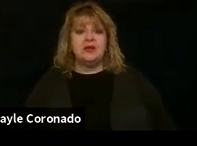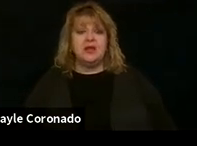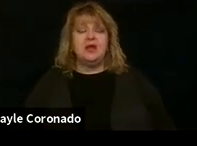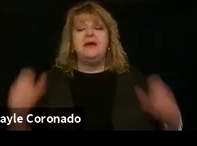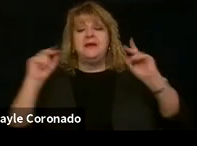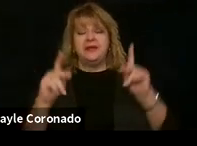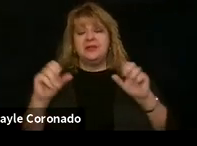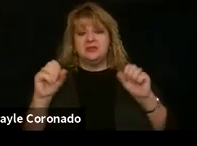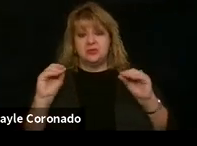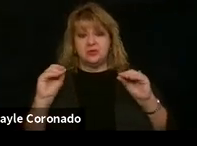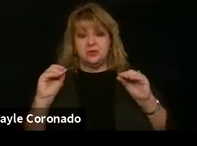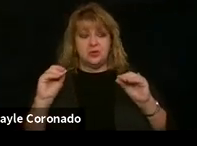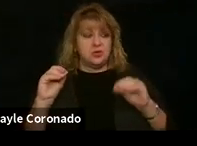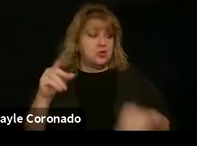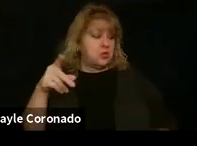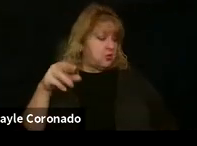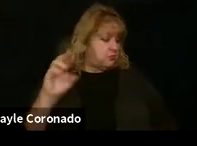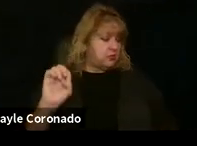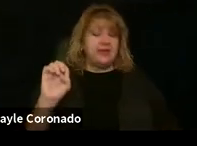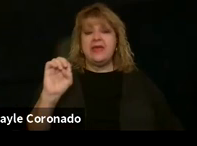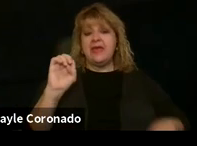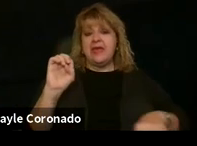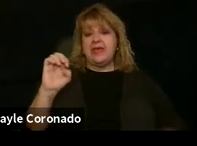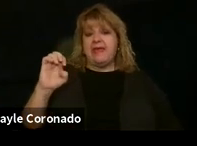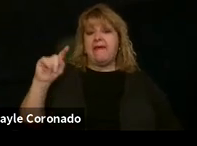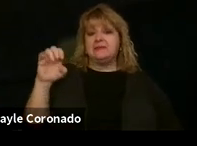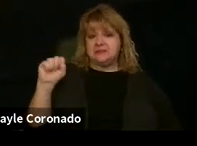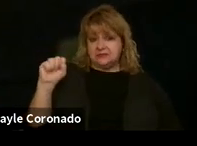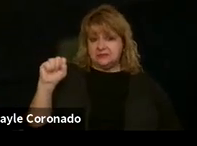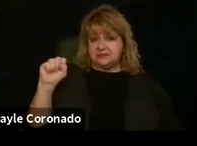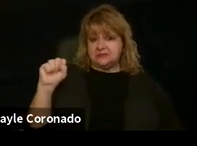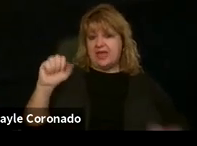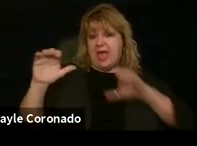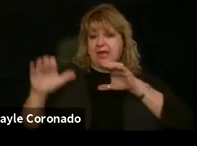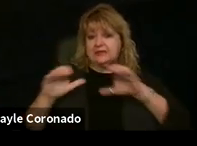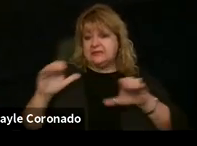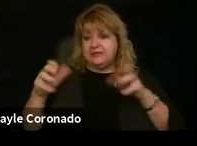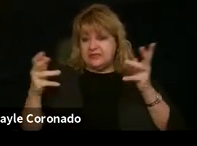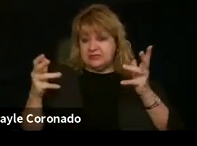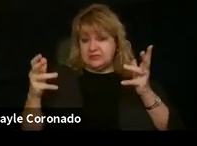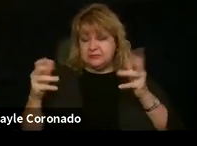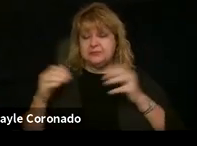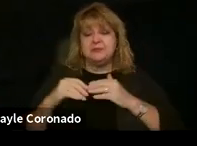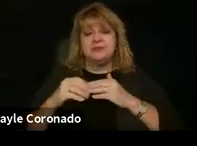Okay so pre employment transition service activities.